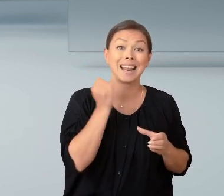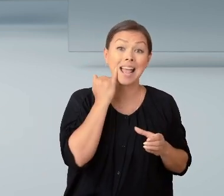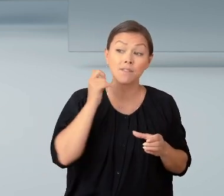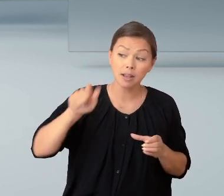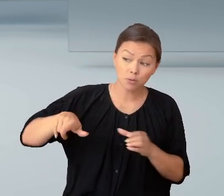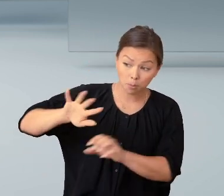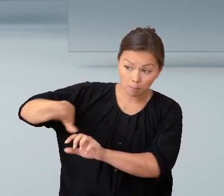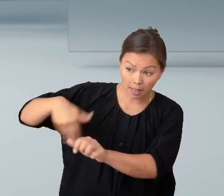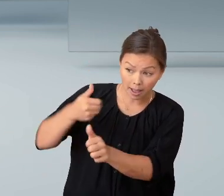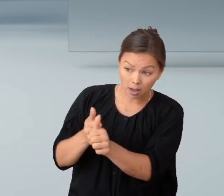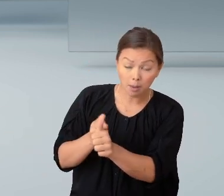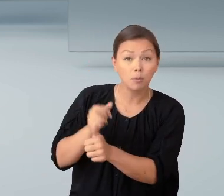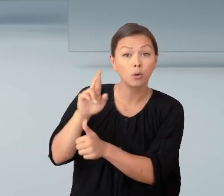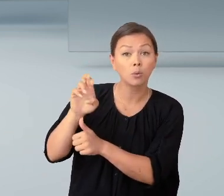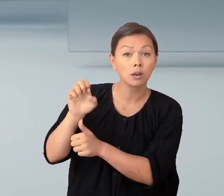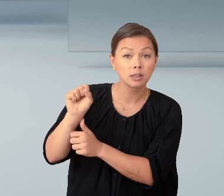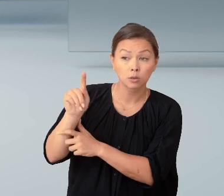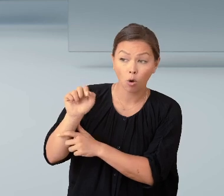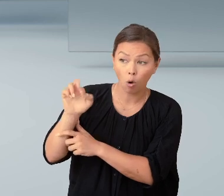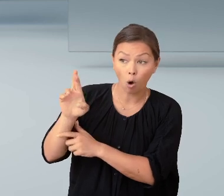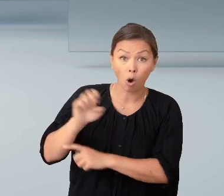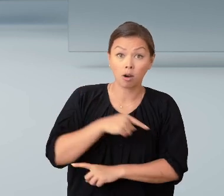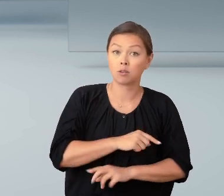Furthermore, Business Central uses encryption to help protect